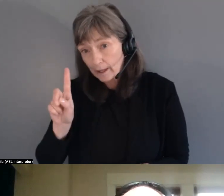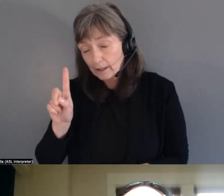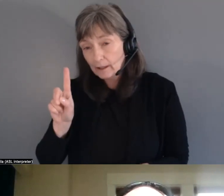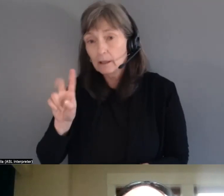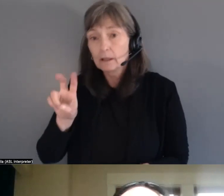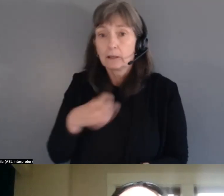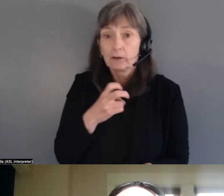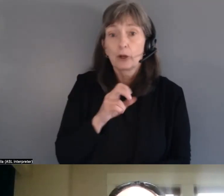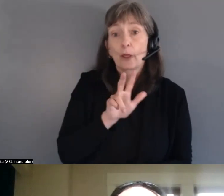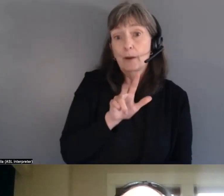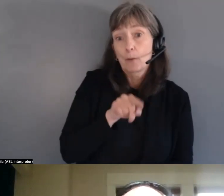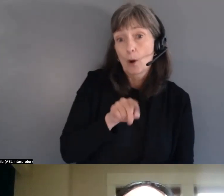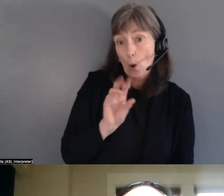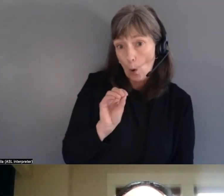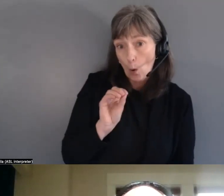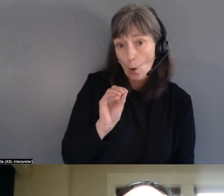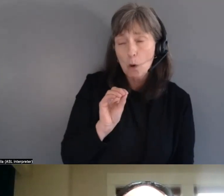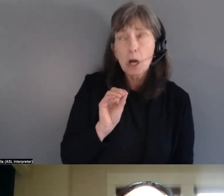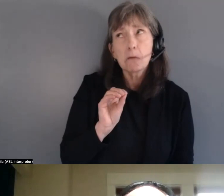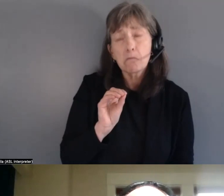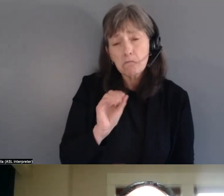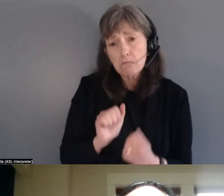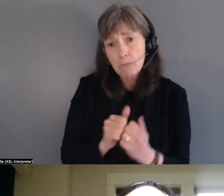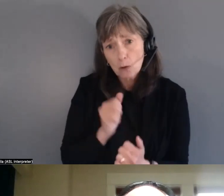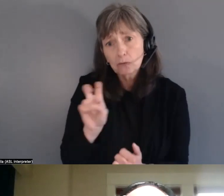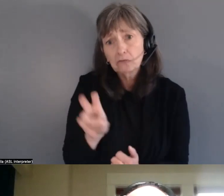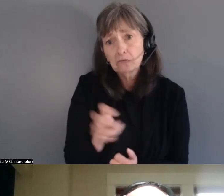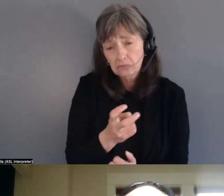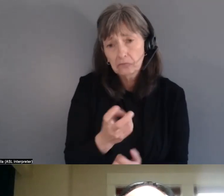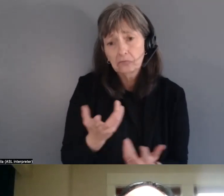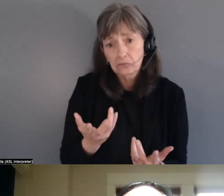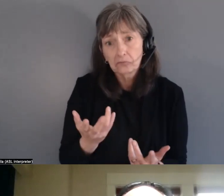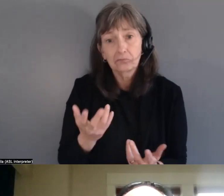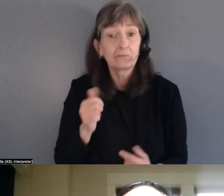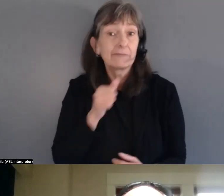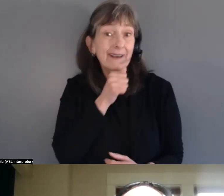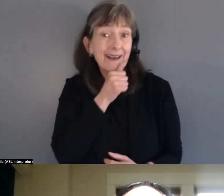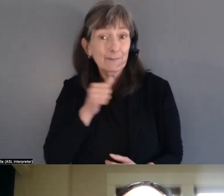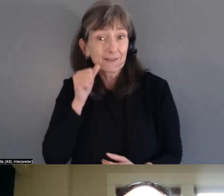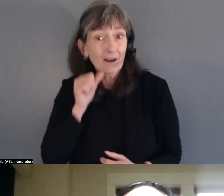we have transitioned to 3.0 in the main. I mean, Amazon basically made us do it and,